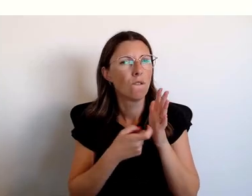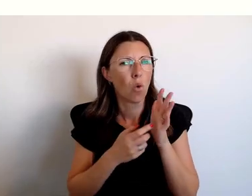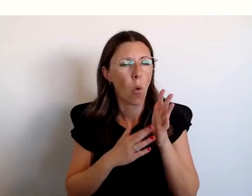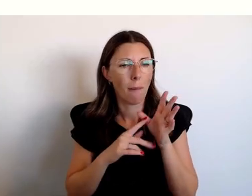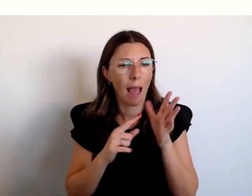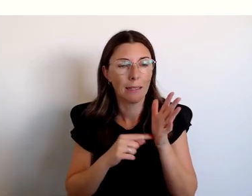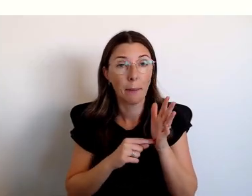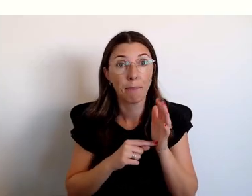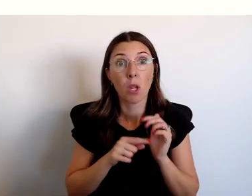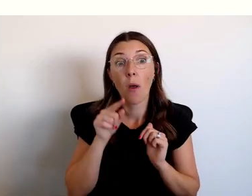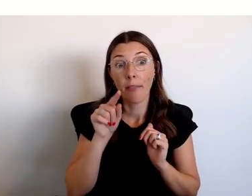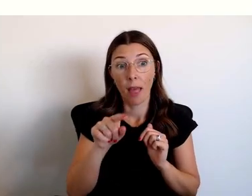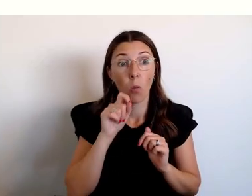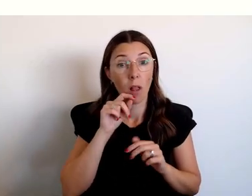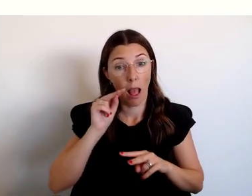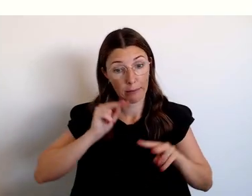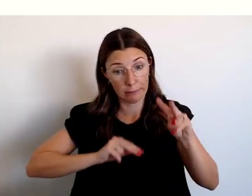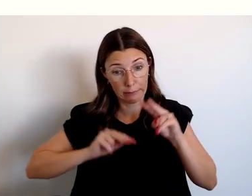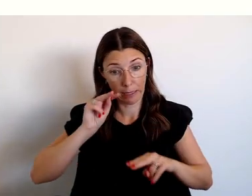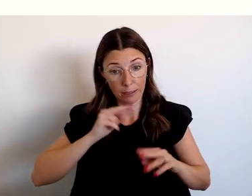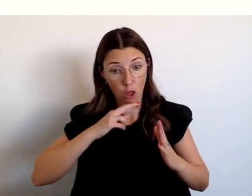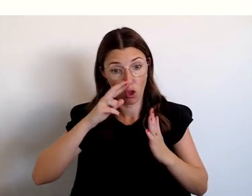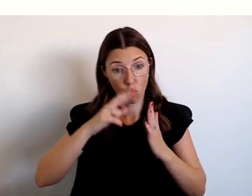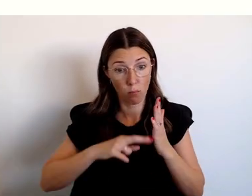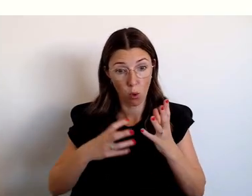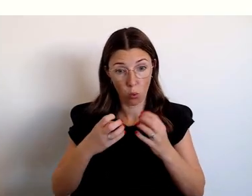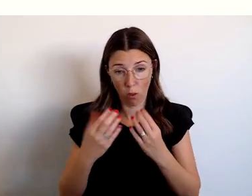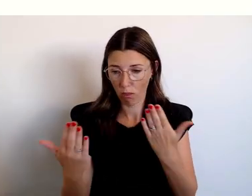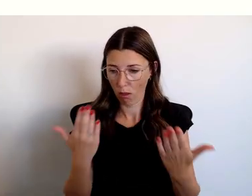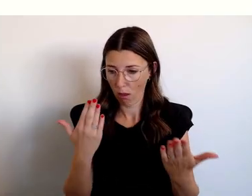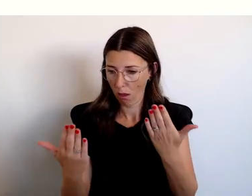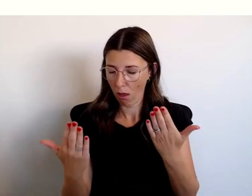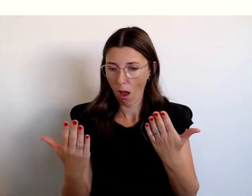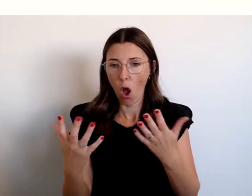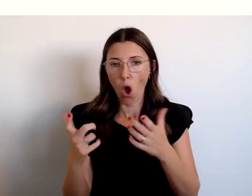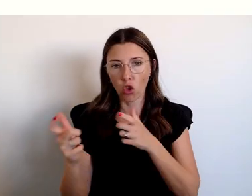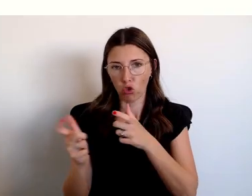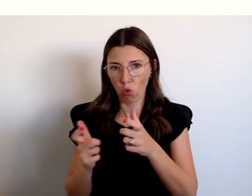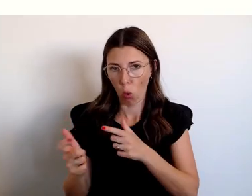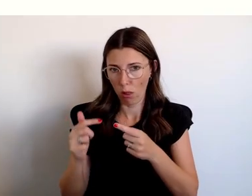It's saying assess that report against a series of controls that are defined.